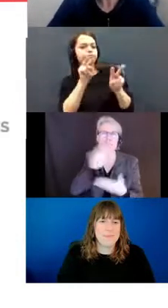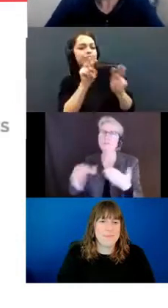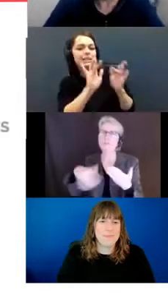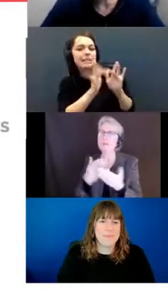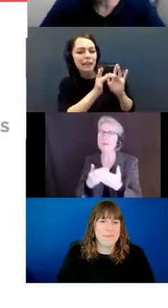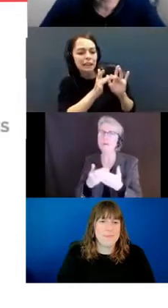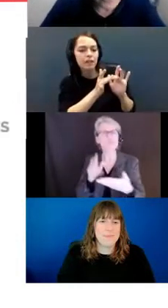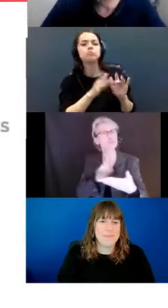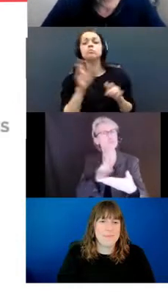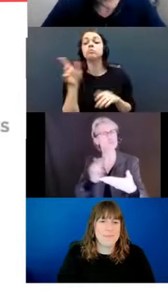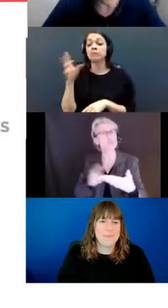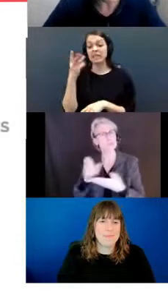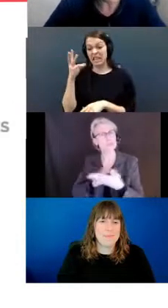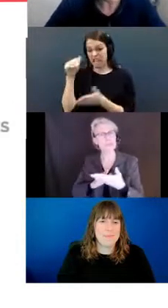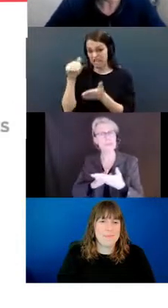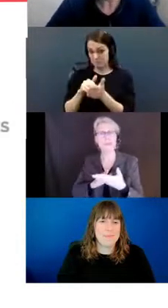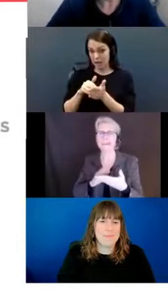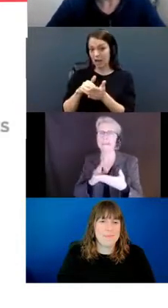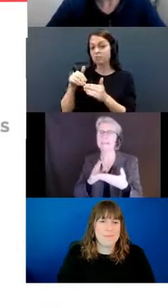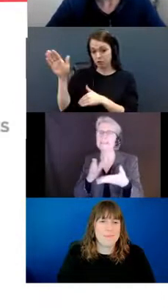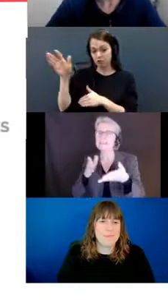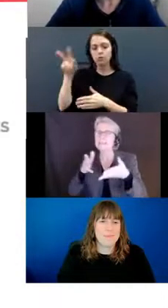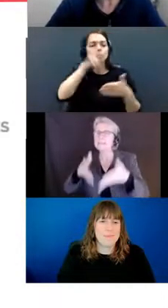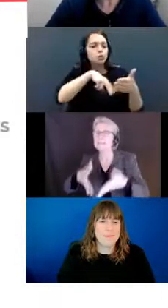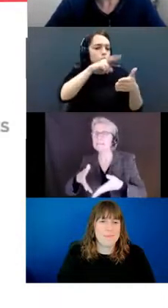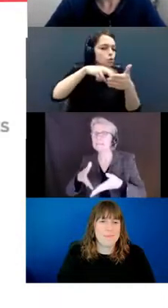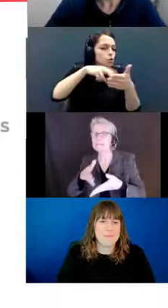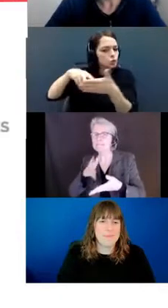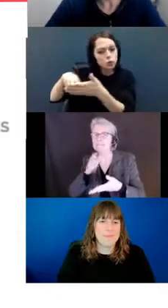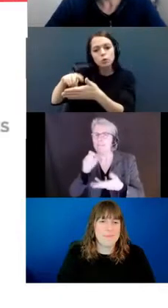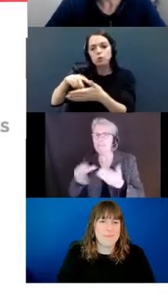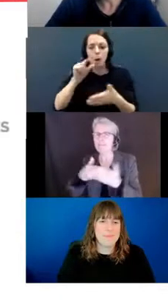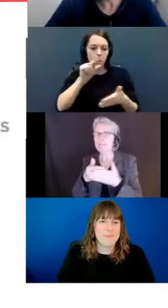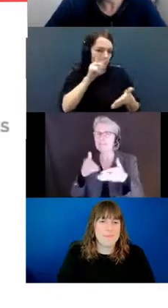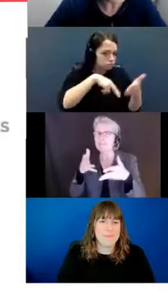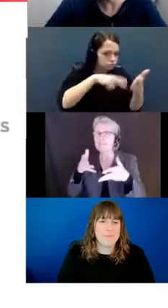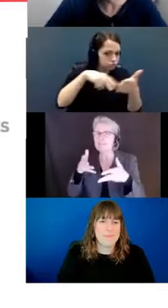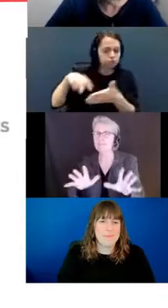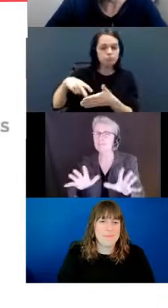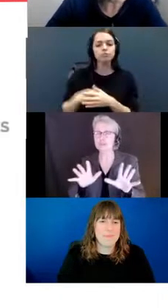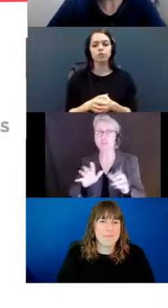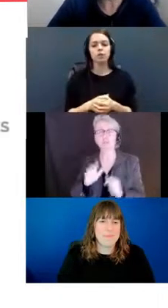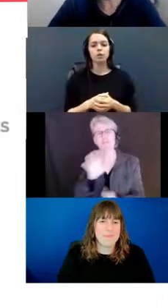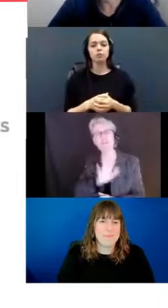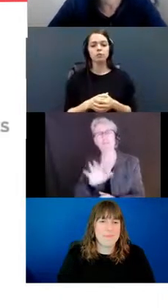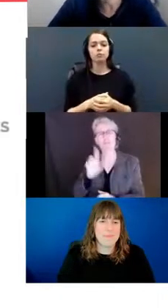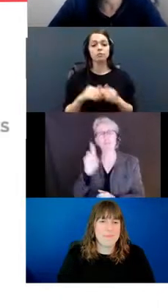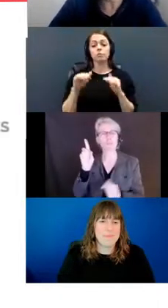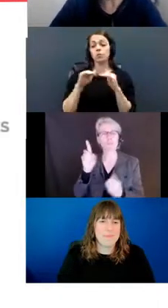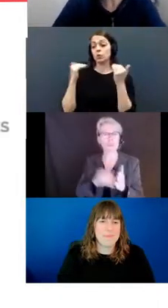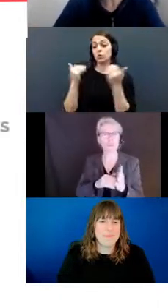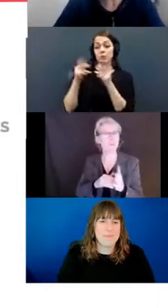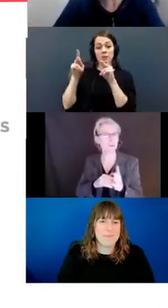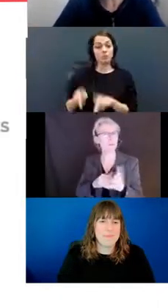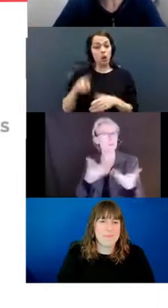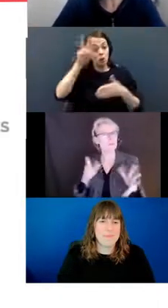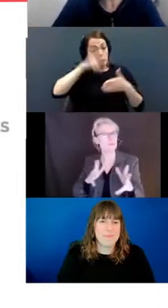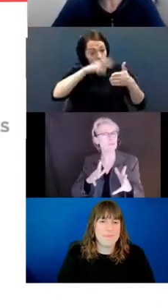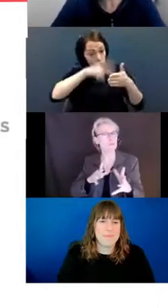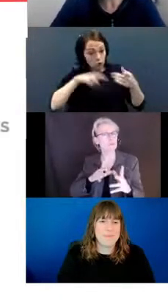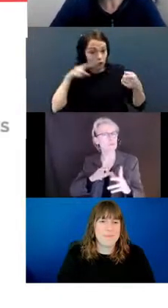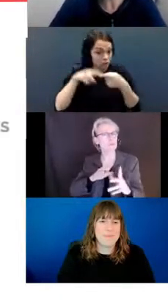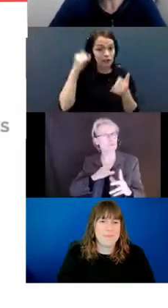not everyone has finished it but about um almost a thousand people have participated and about about